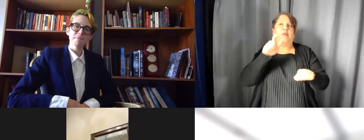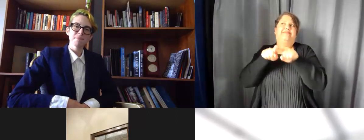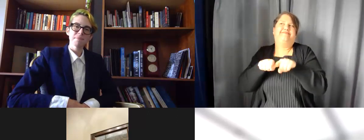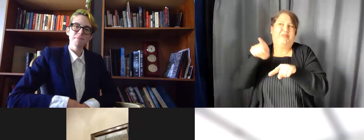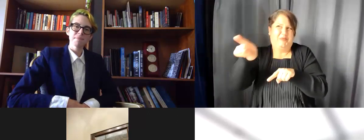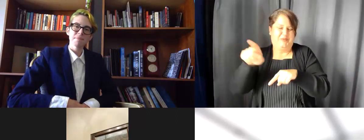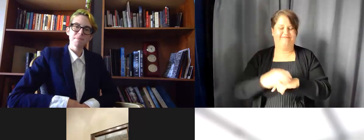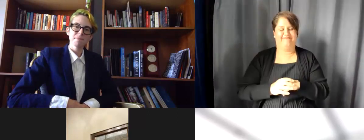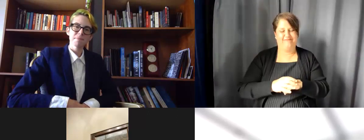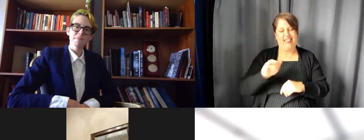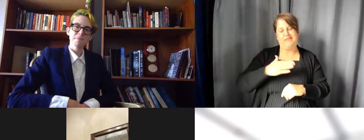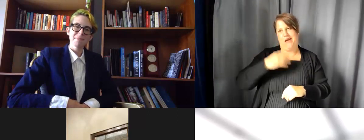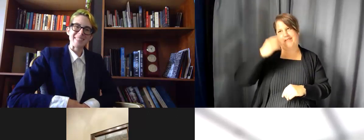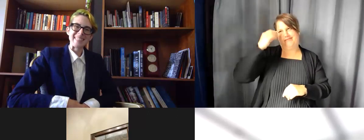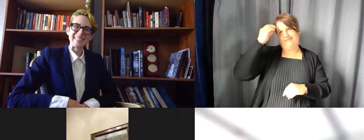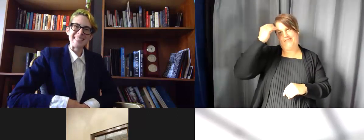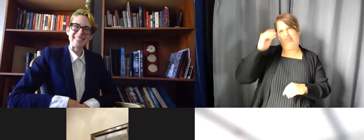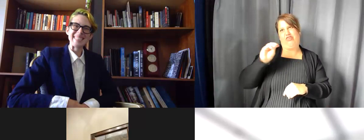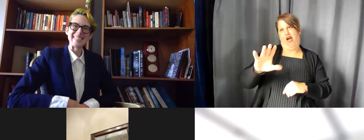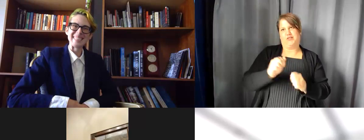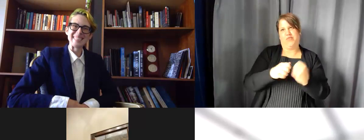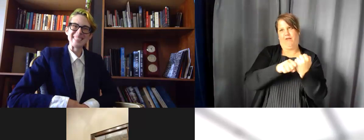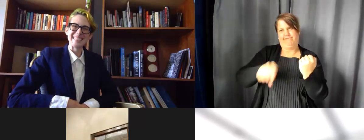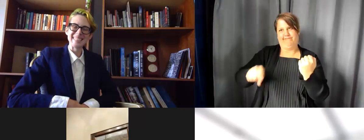Grace: thoughts without rambling on for 3 h.